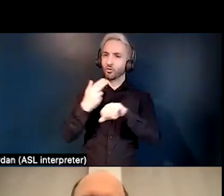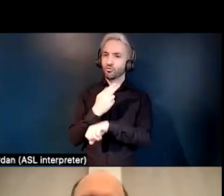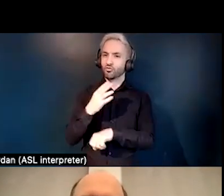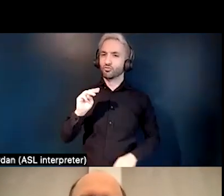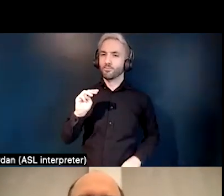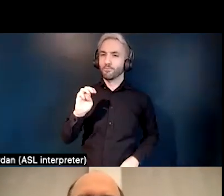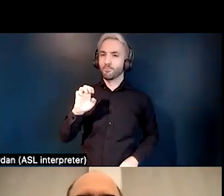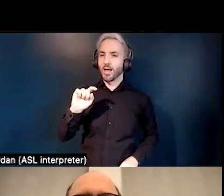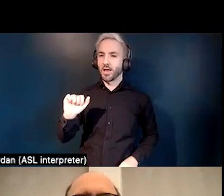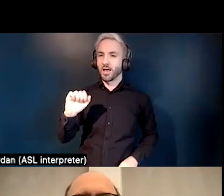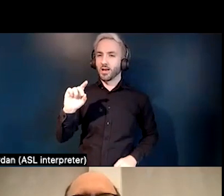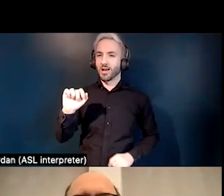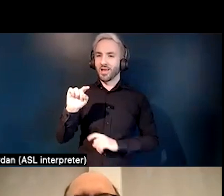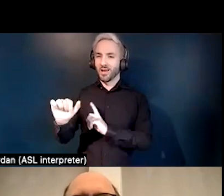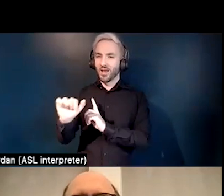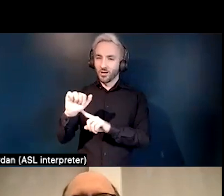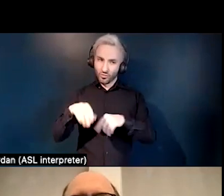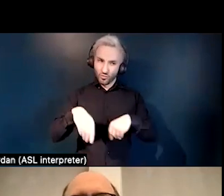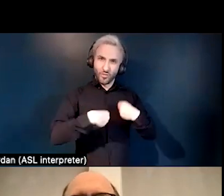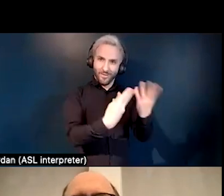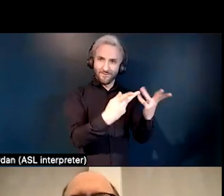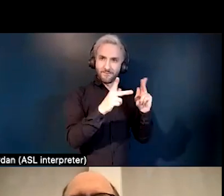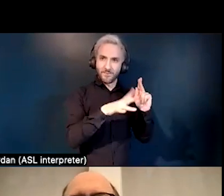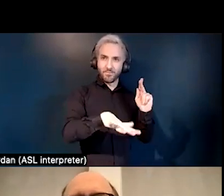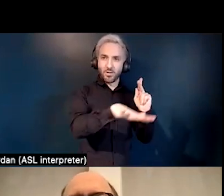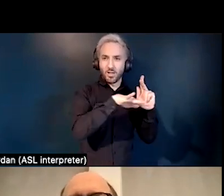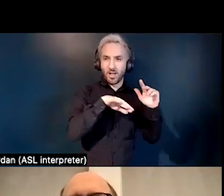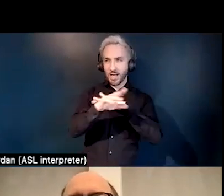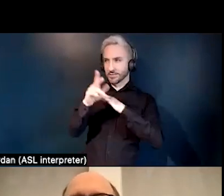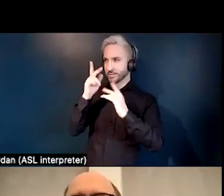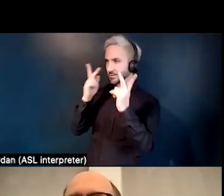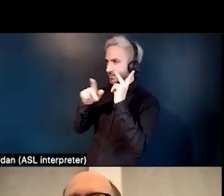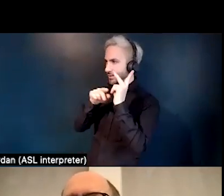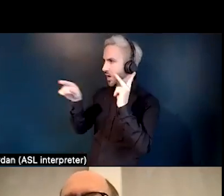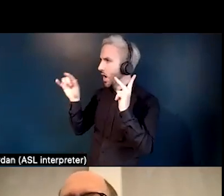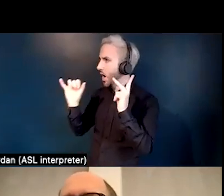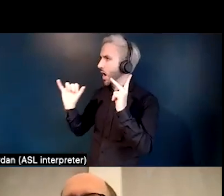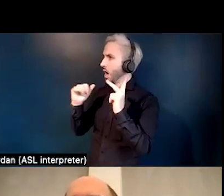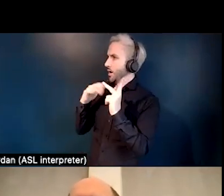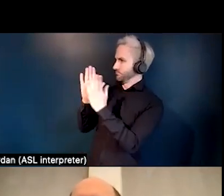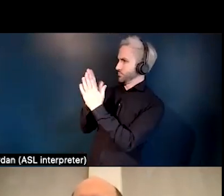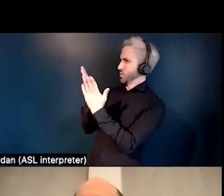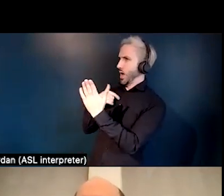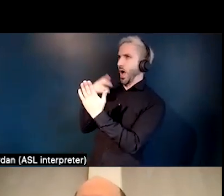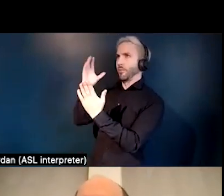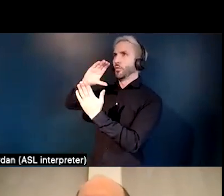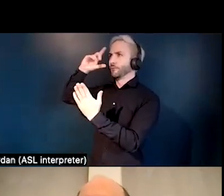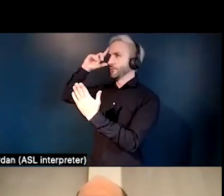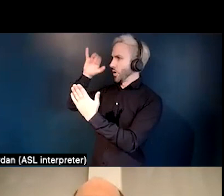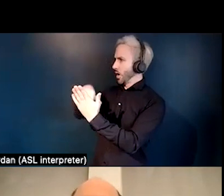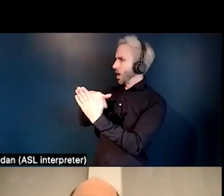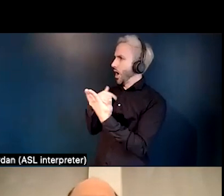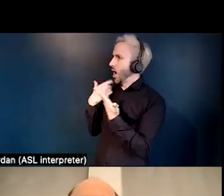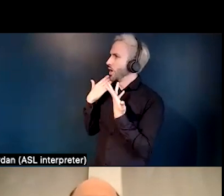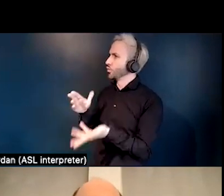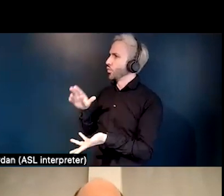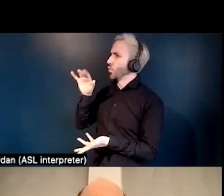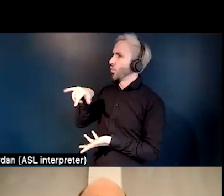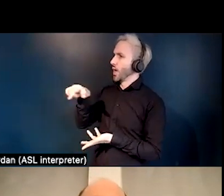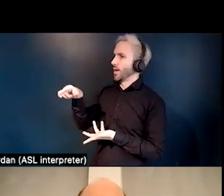access to information about books that they may be seeking but don't necessarily have an easy way to